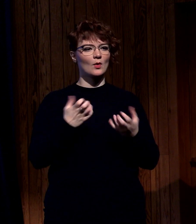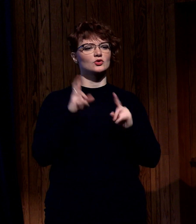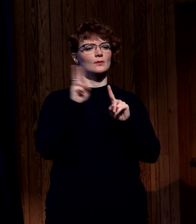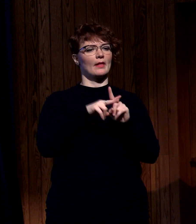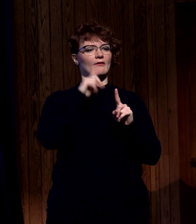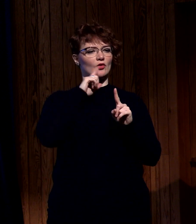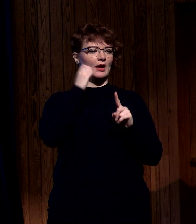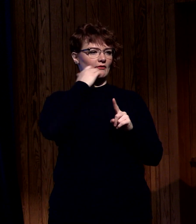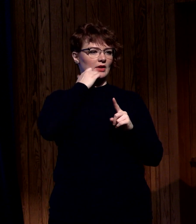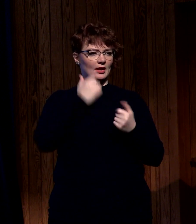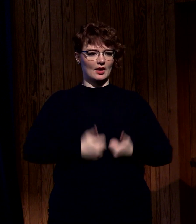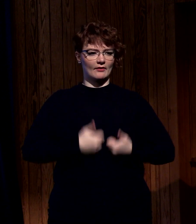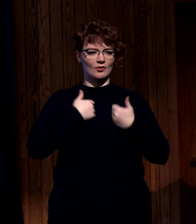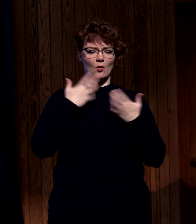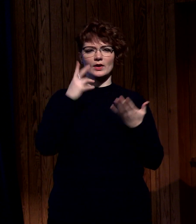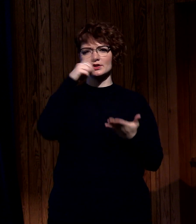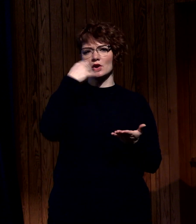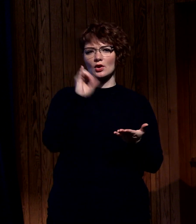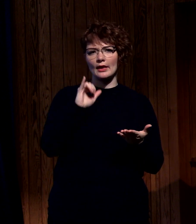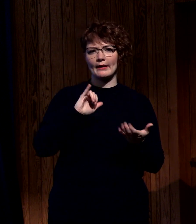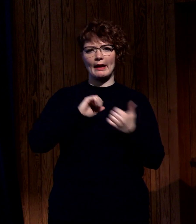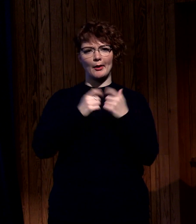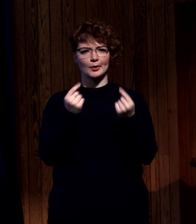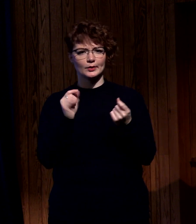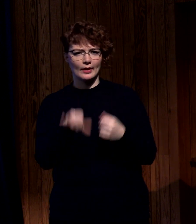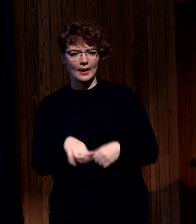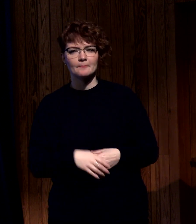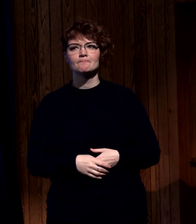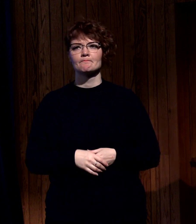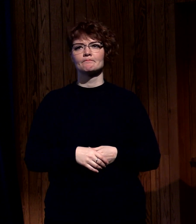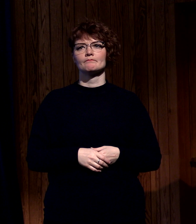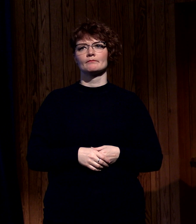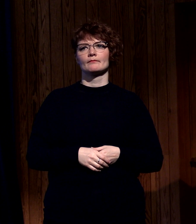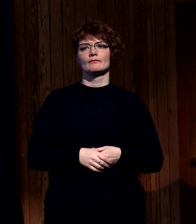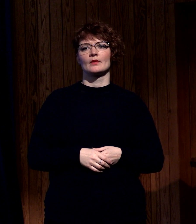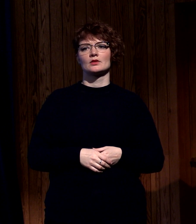this look like? How do I do this? Well, the early giants of